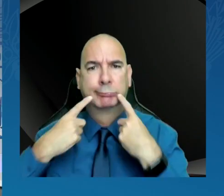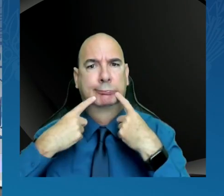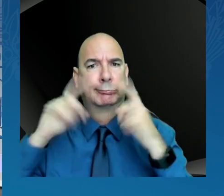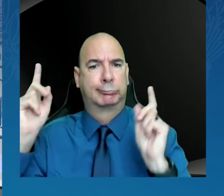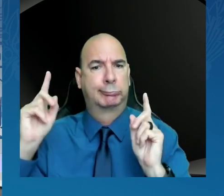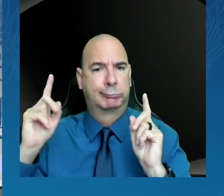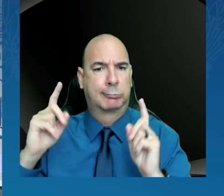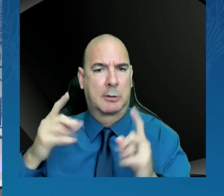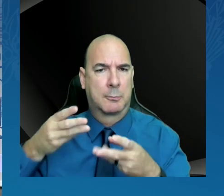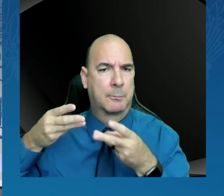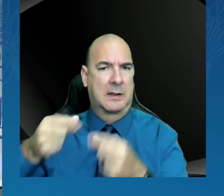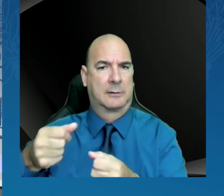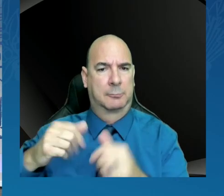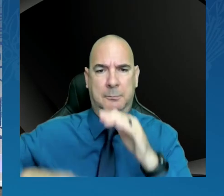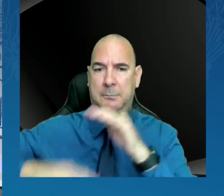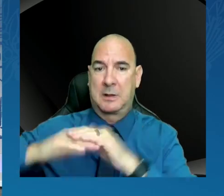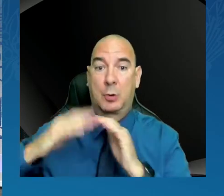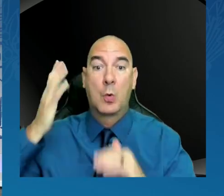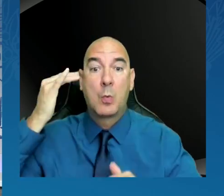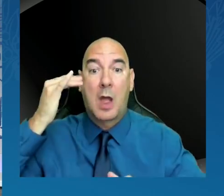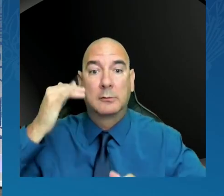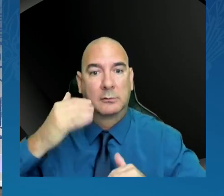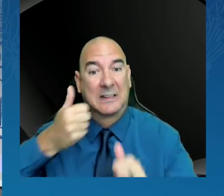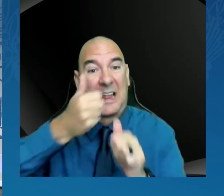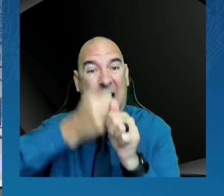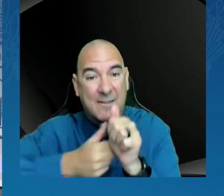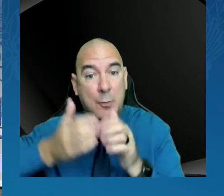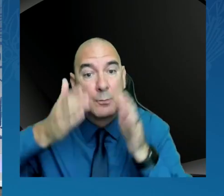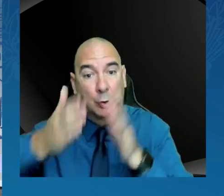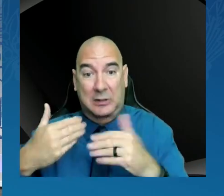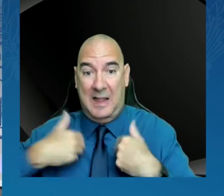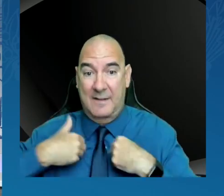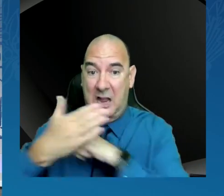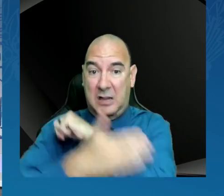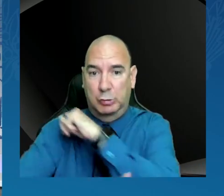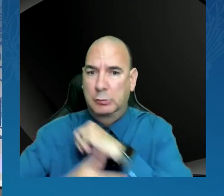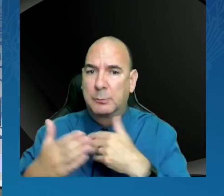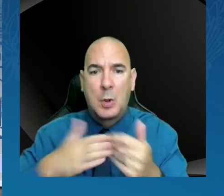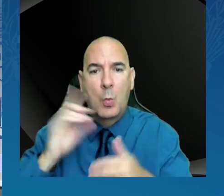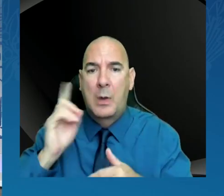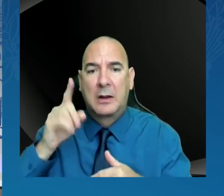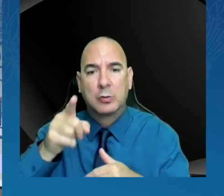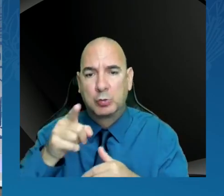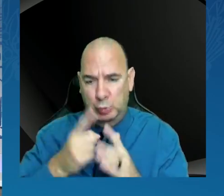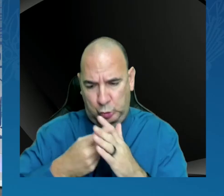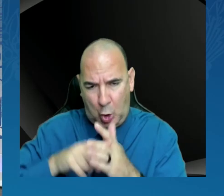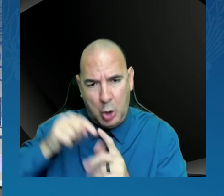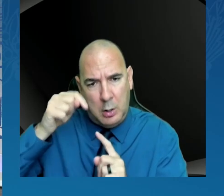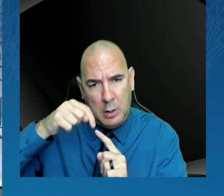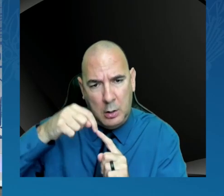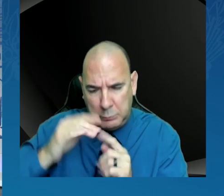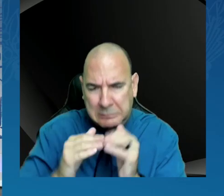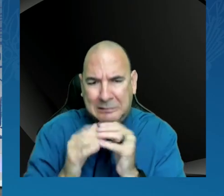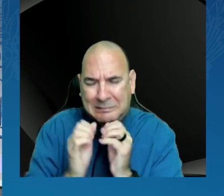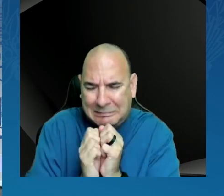Because every person in our nation, no matter where they start, deserves the opportunity to succeed and to thrive.